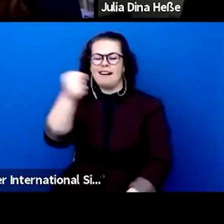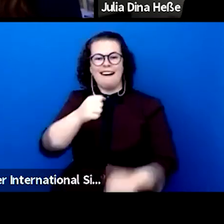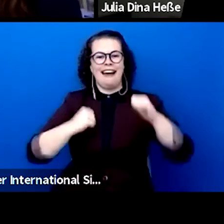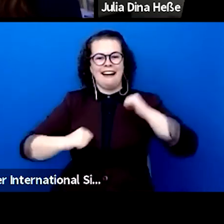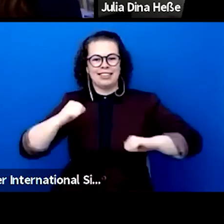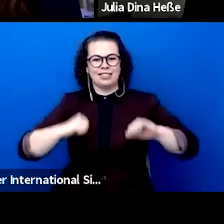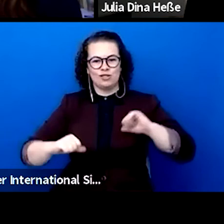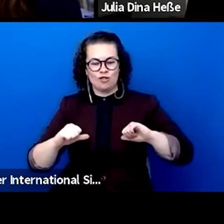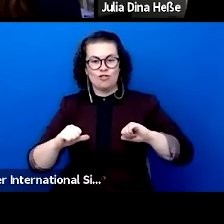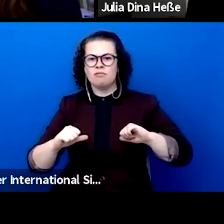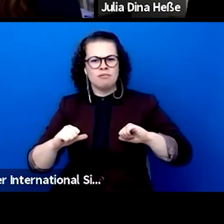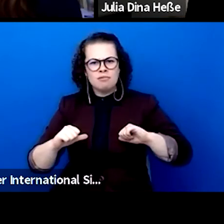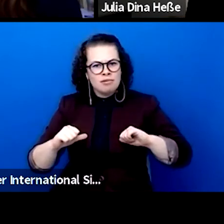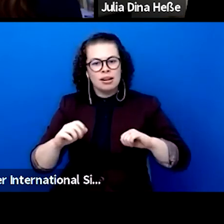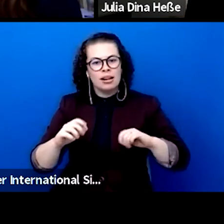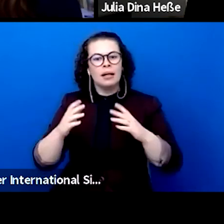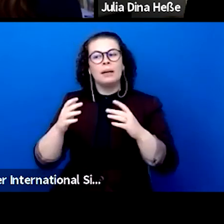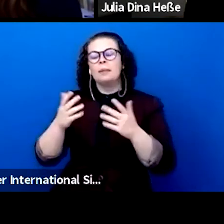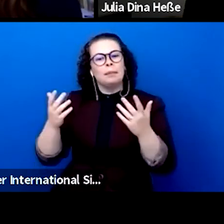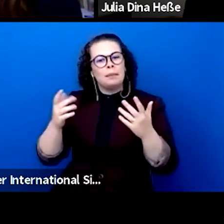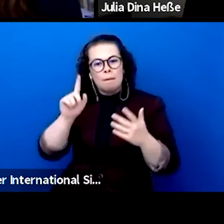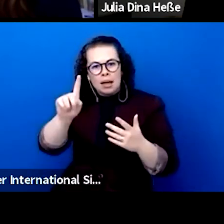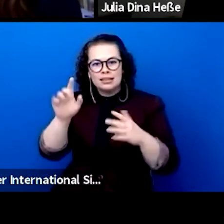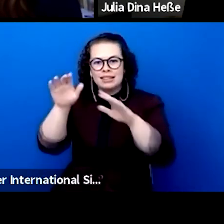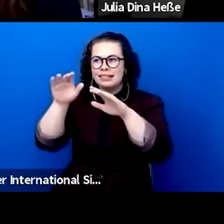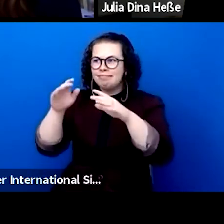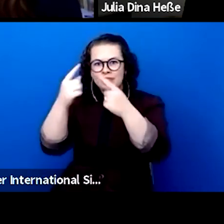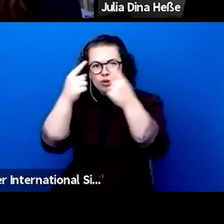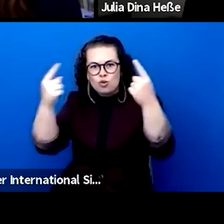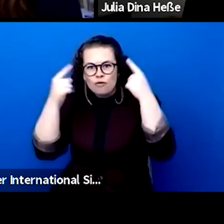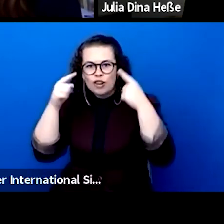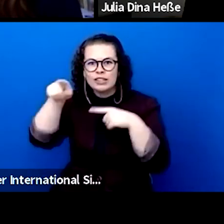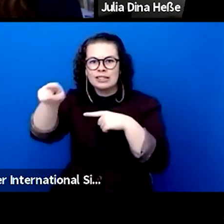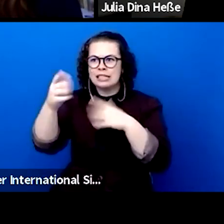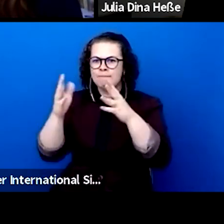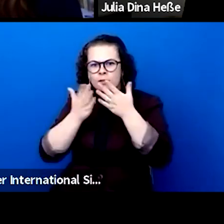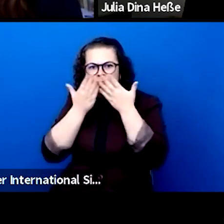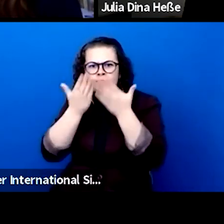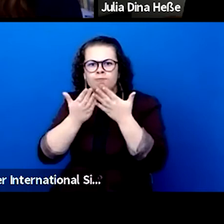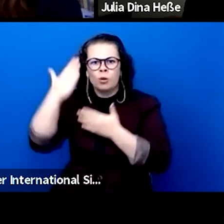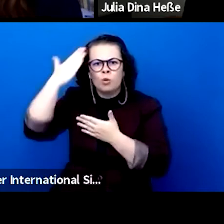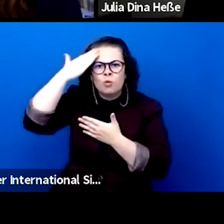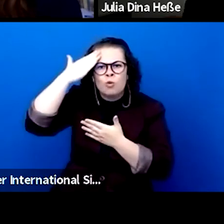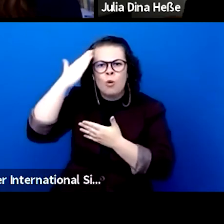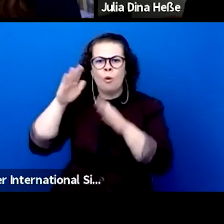theater as a child. The whole system is, we live in a society where racism is structural and the